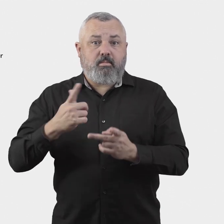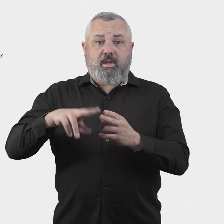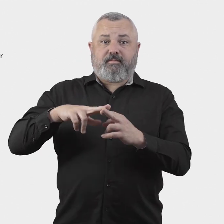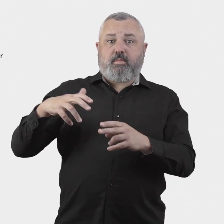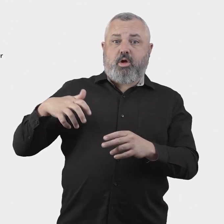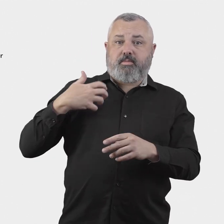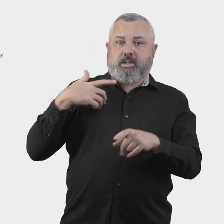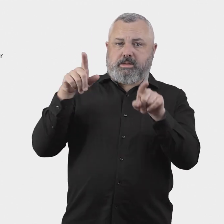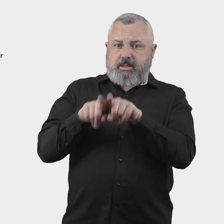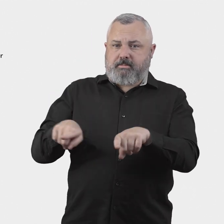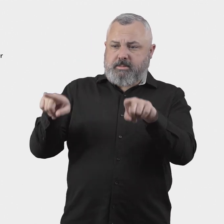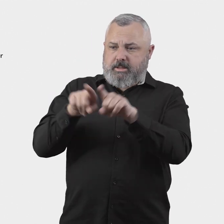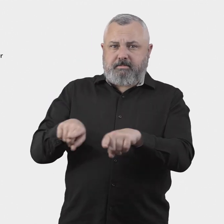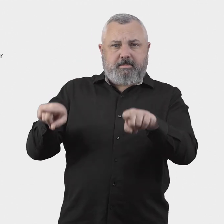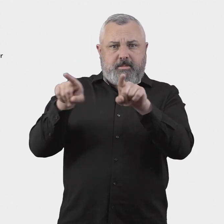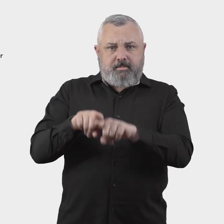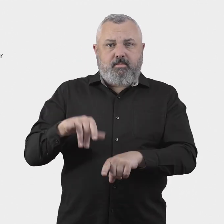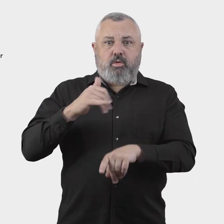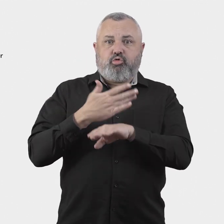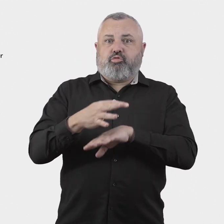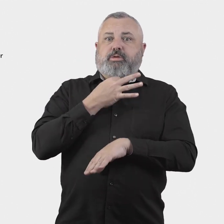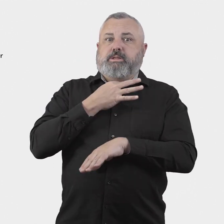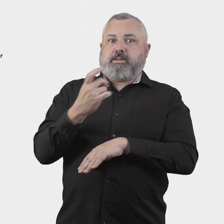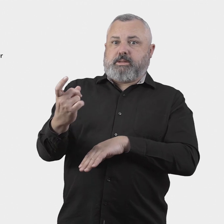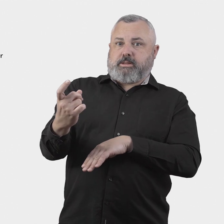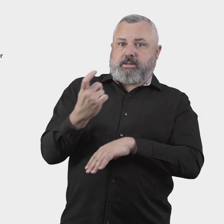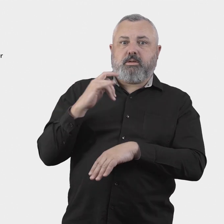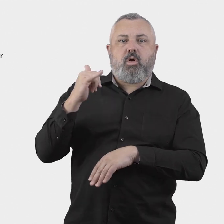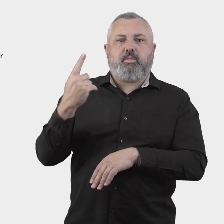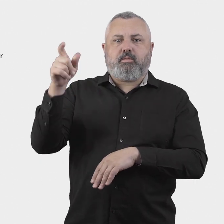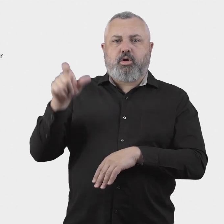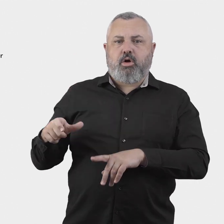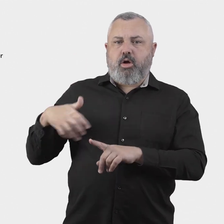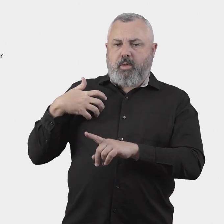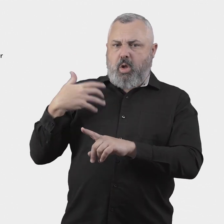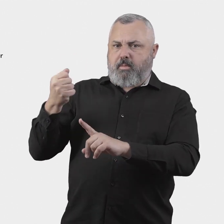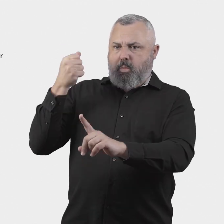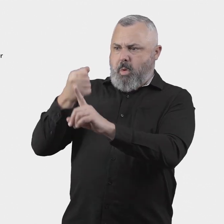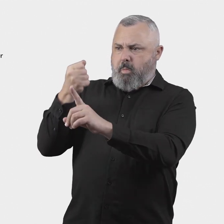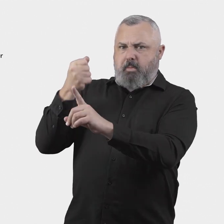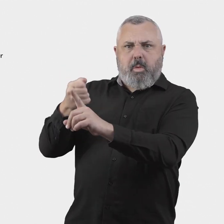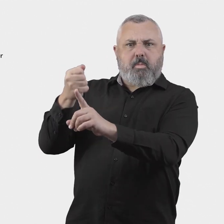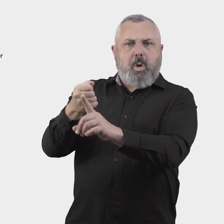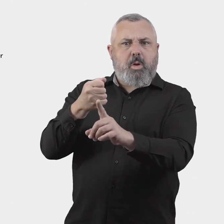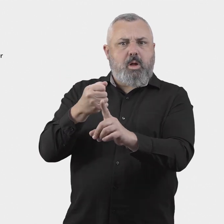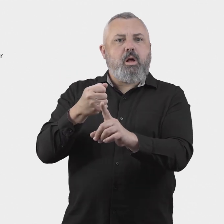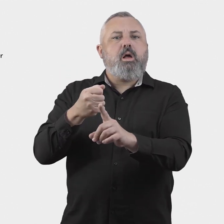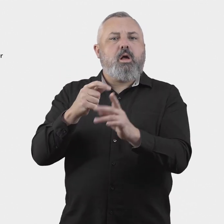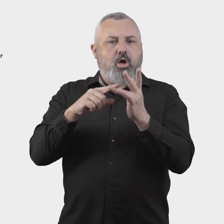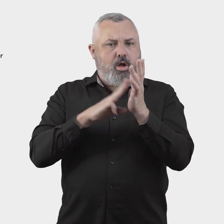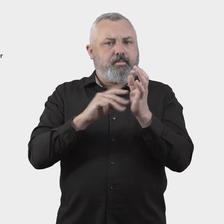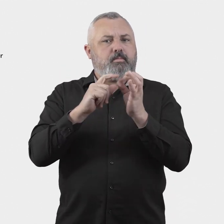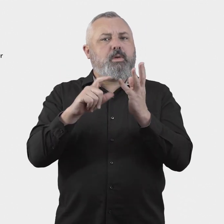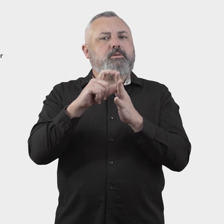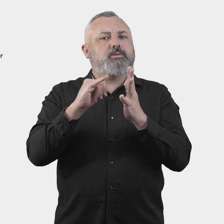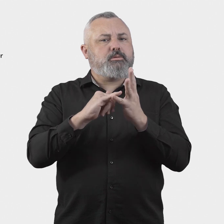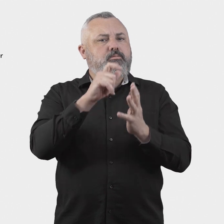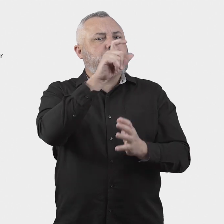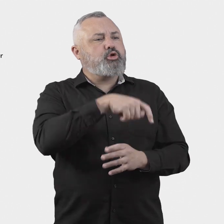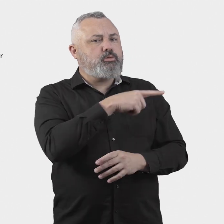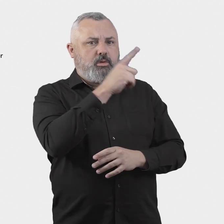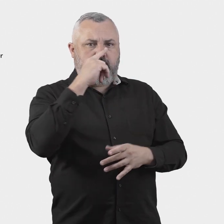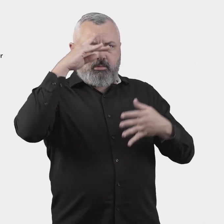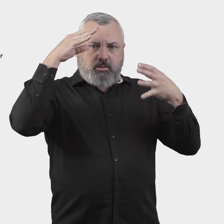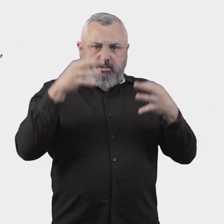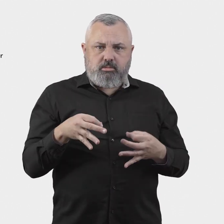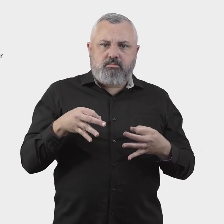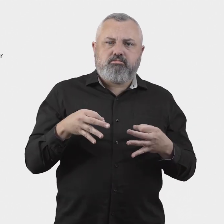The charter will be updated from time to time as the ombudsperson makes decisions on individual complaints